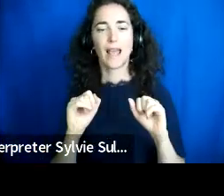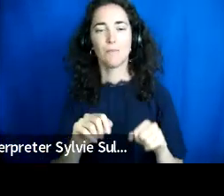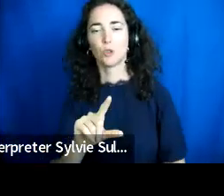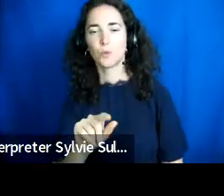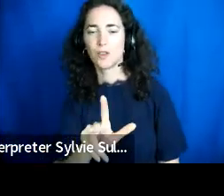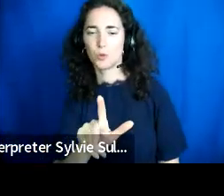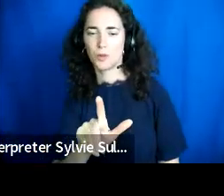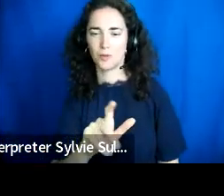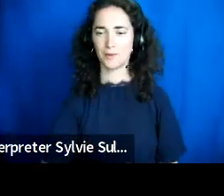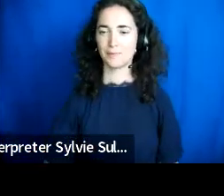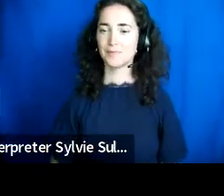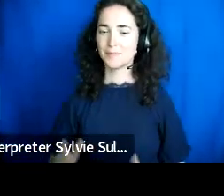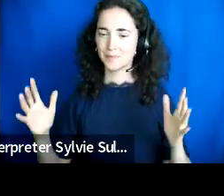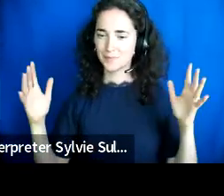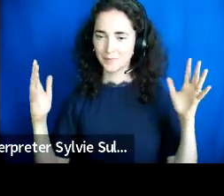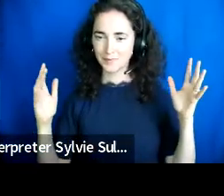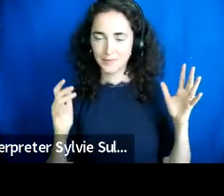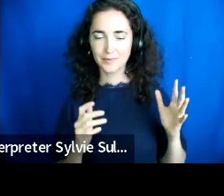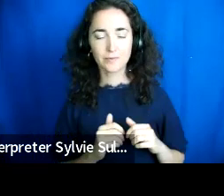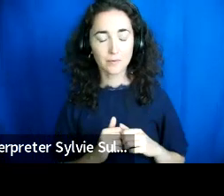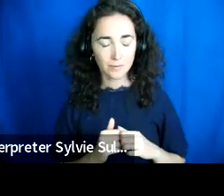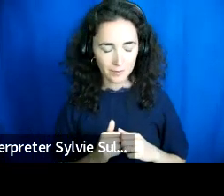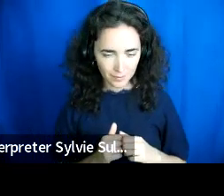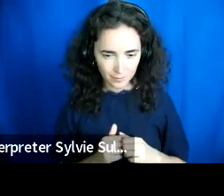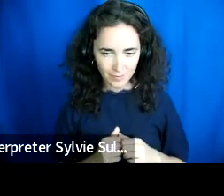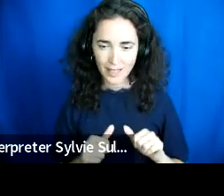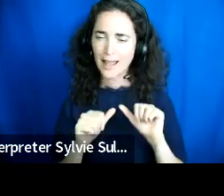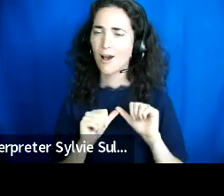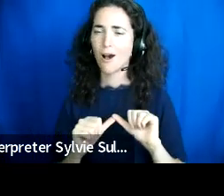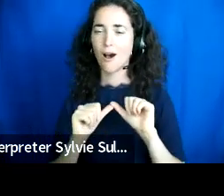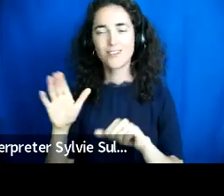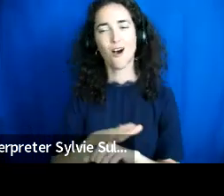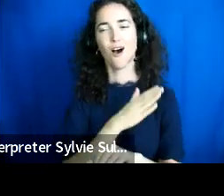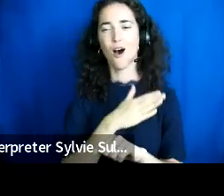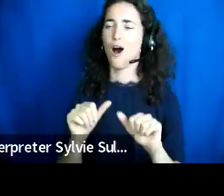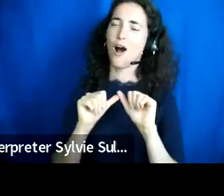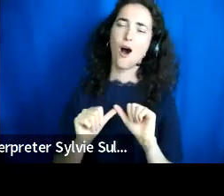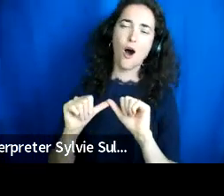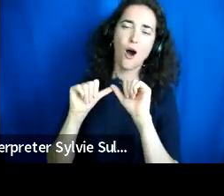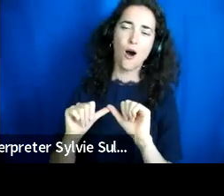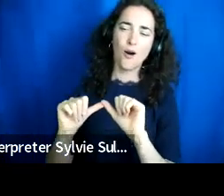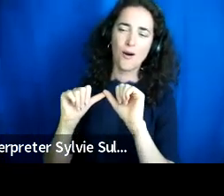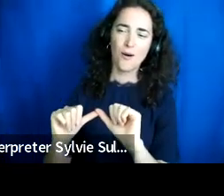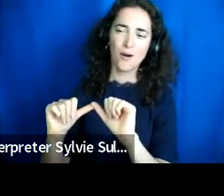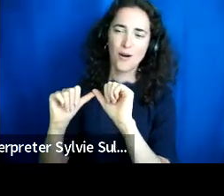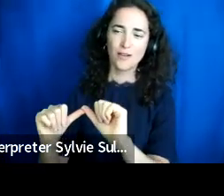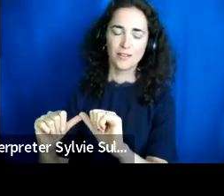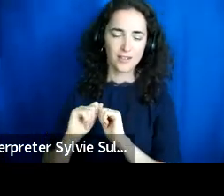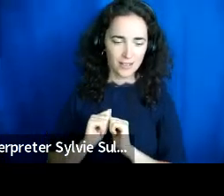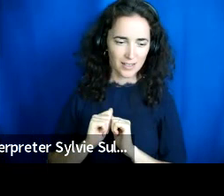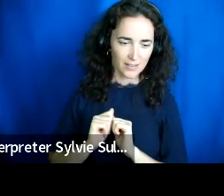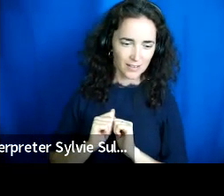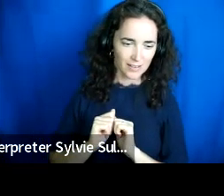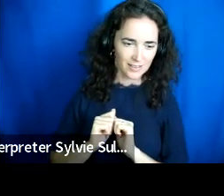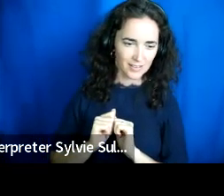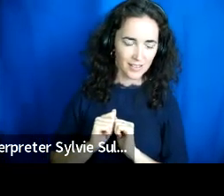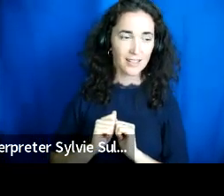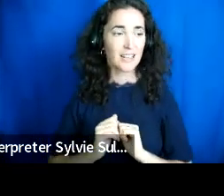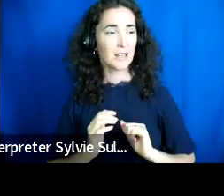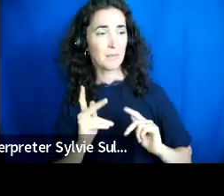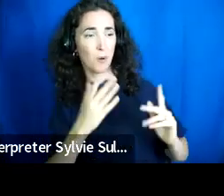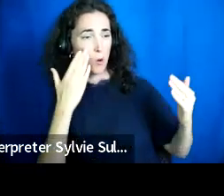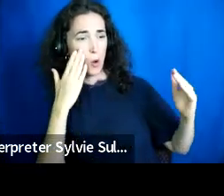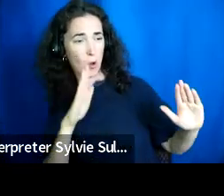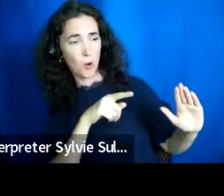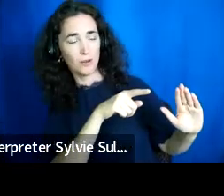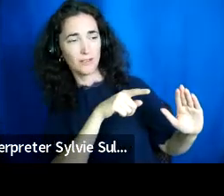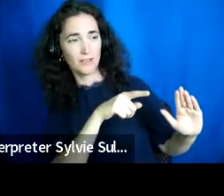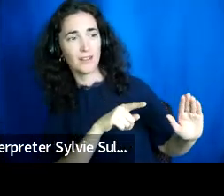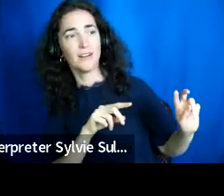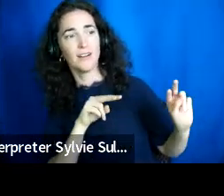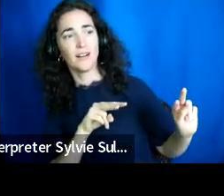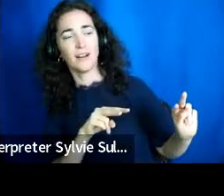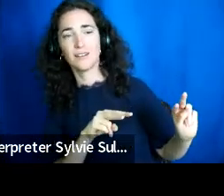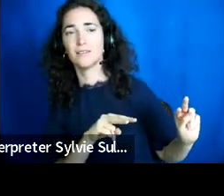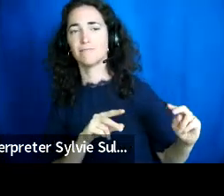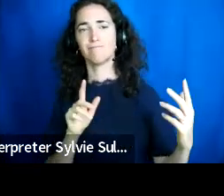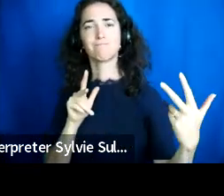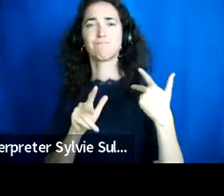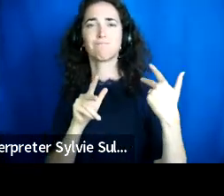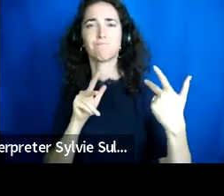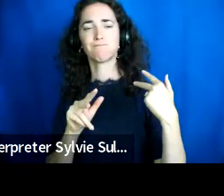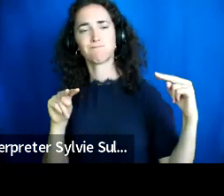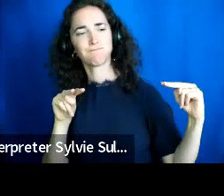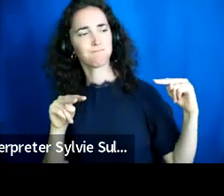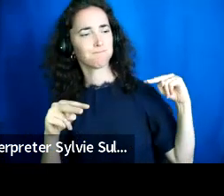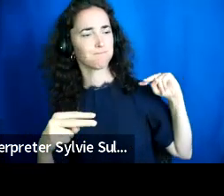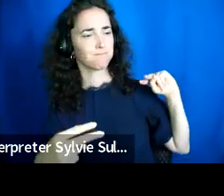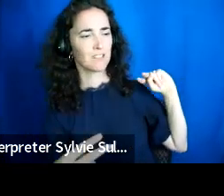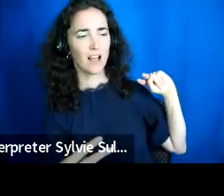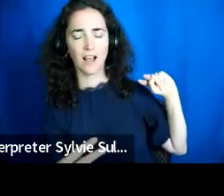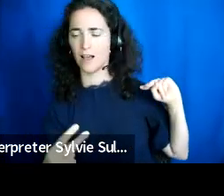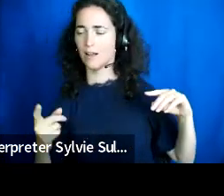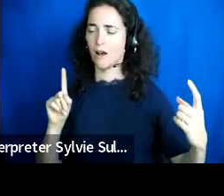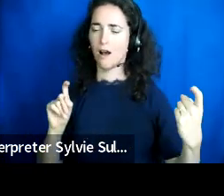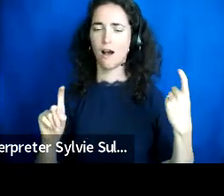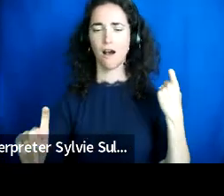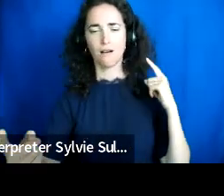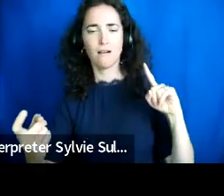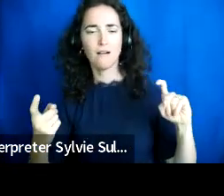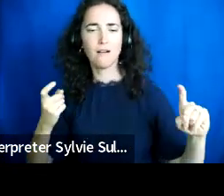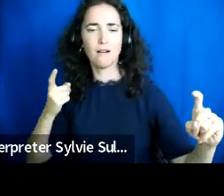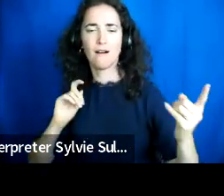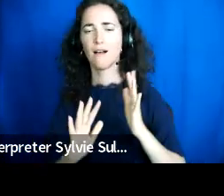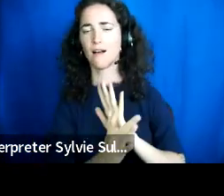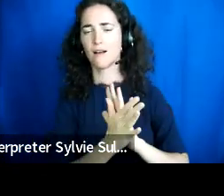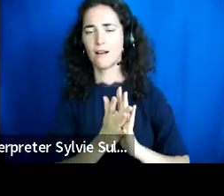3 so strangers waiting the ball